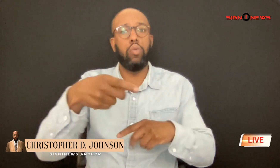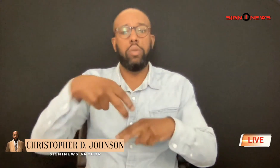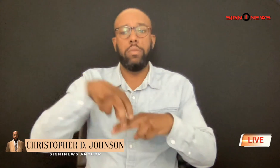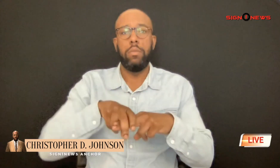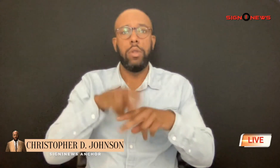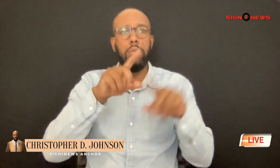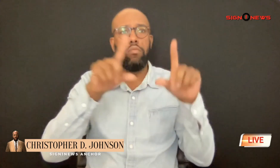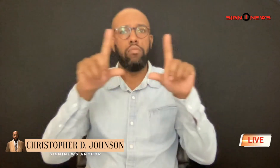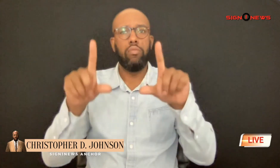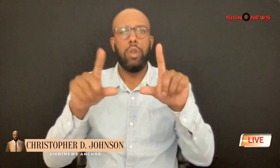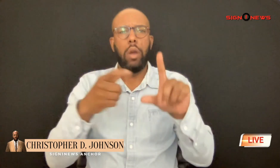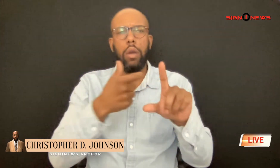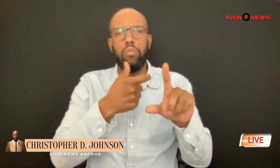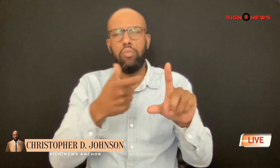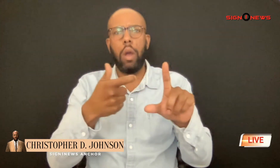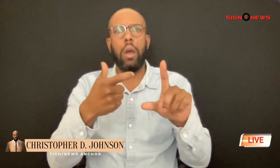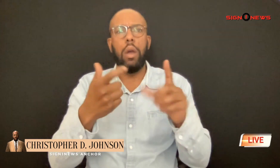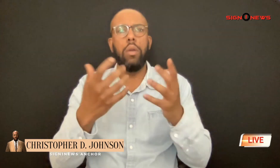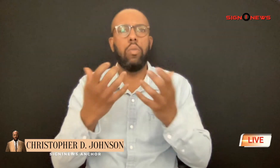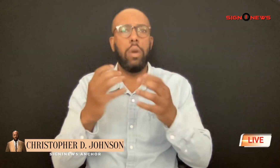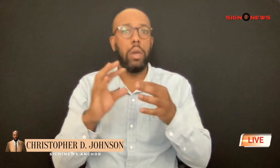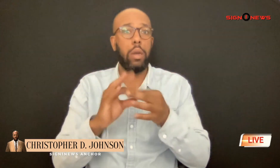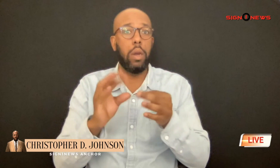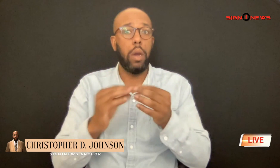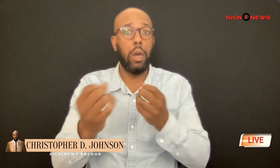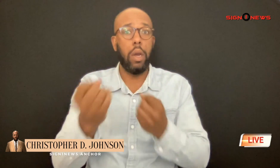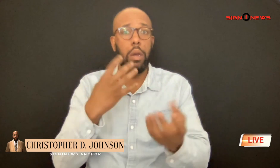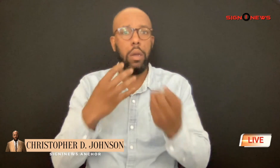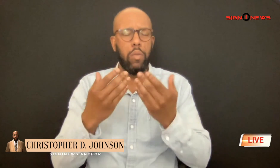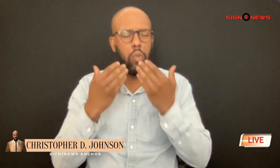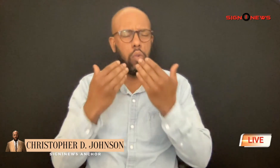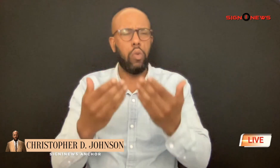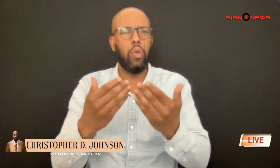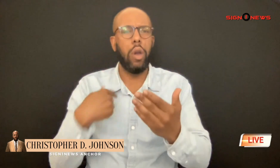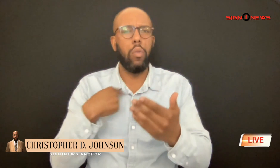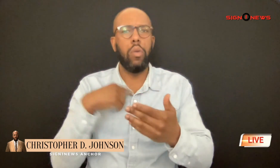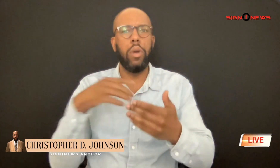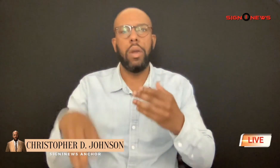if you post an interesting comment about this update we may add it at the bottom of the screen